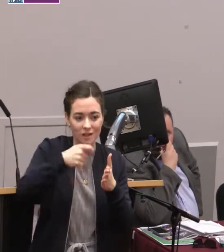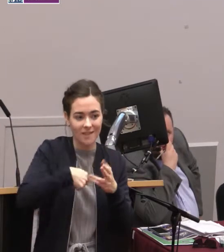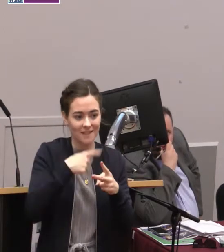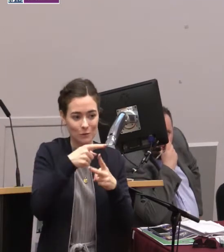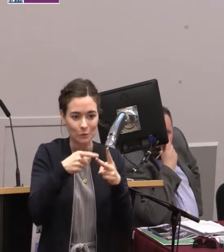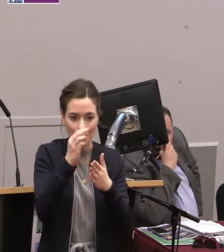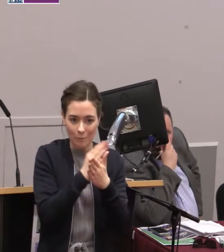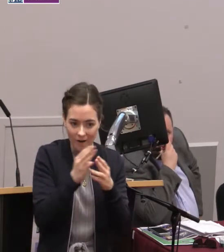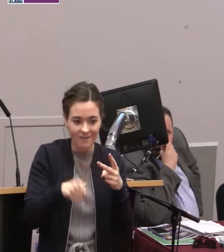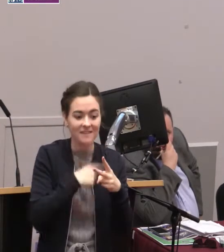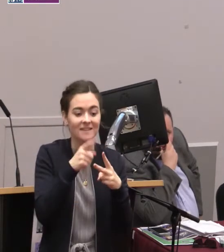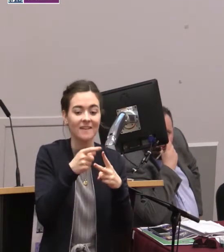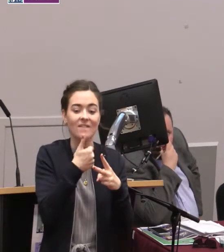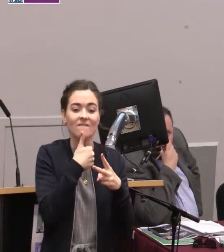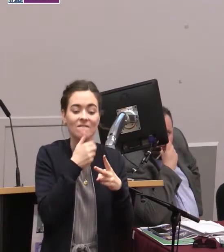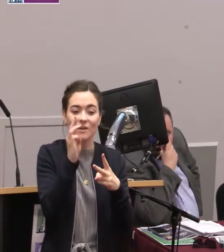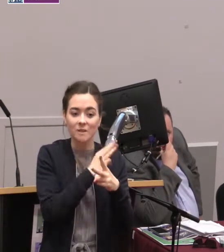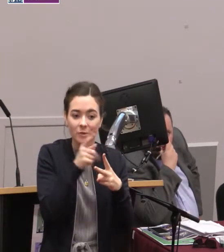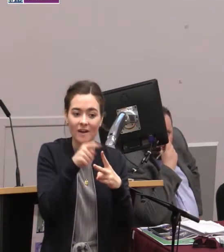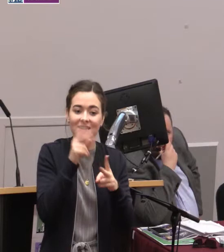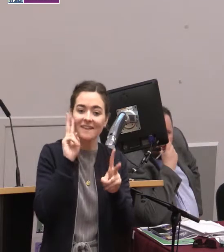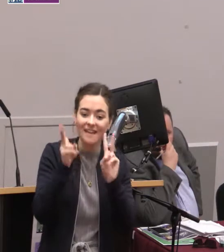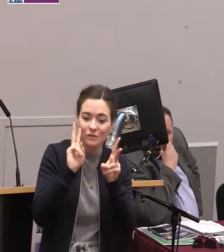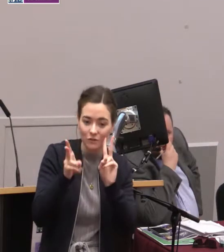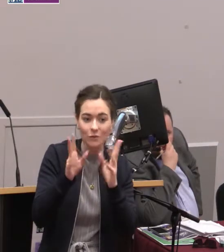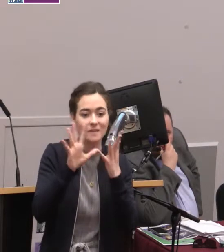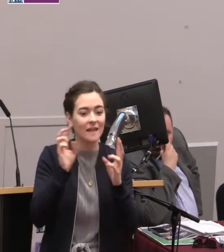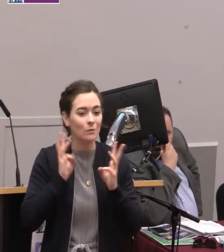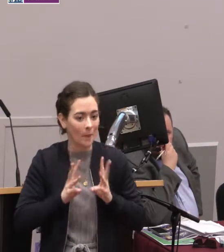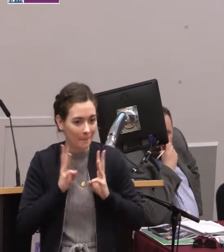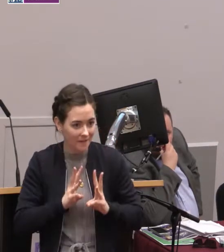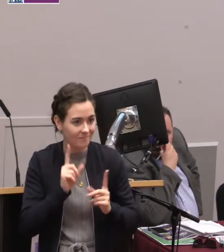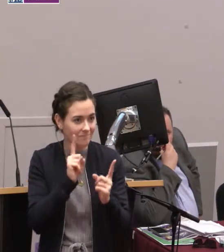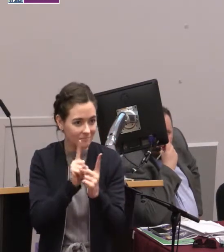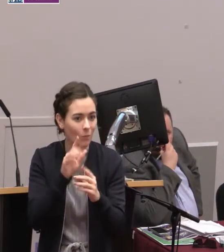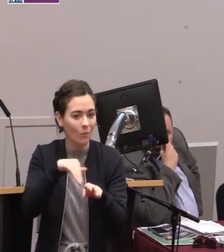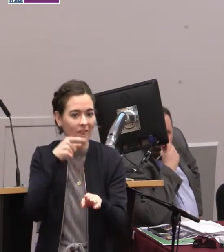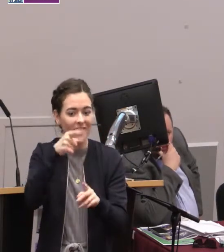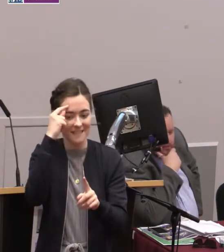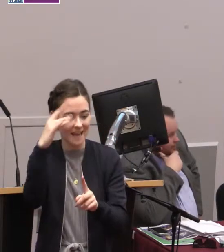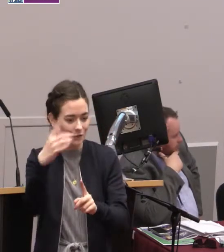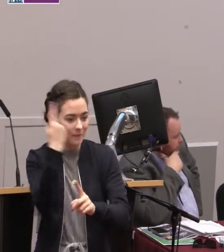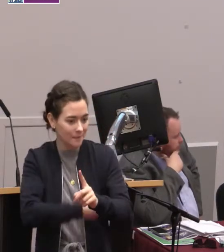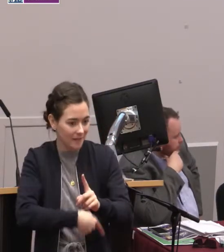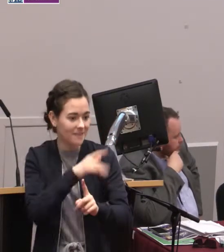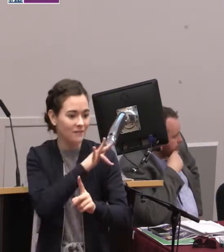In the first part, we interviewed 10 women with intellectual disabilities from the Netherlands,